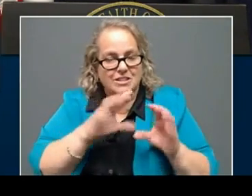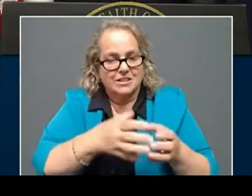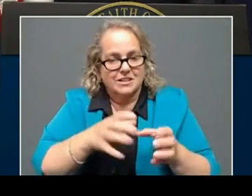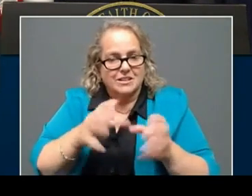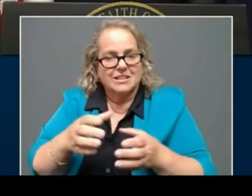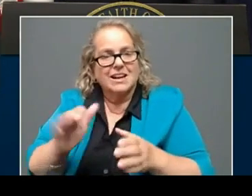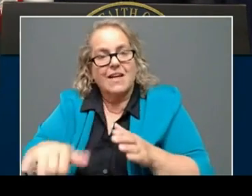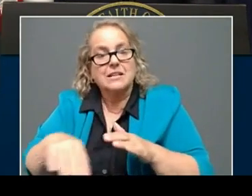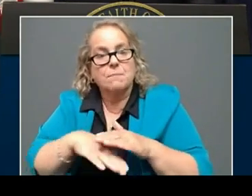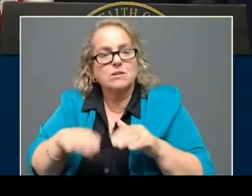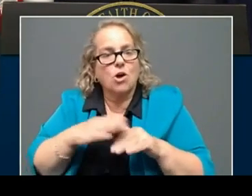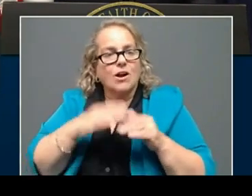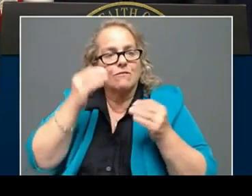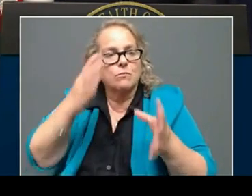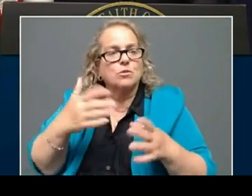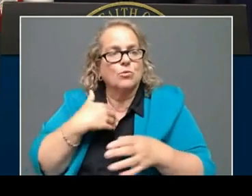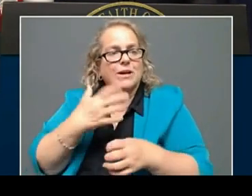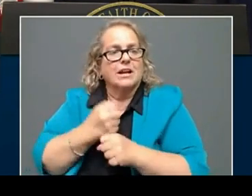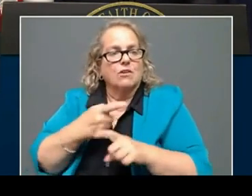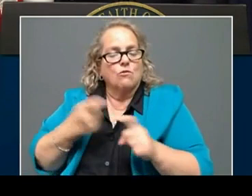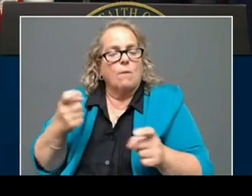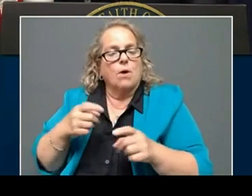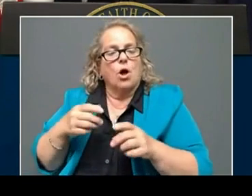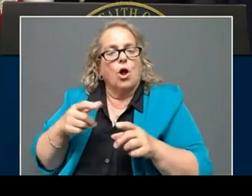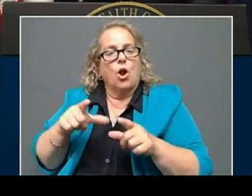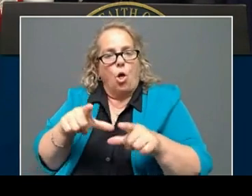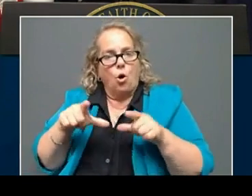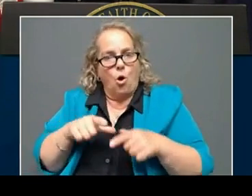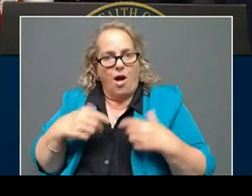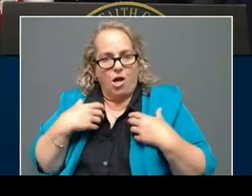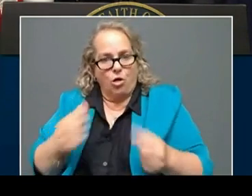local health department. So we know that there are many more uh that have